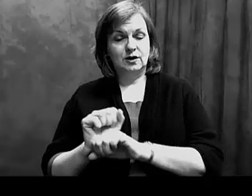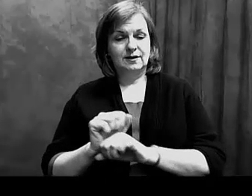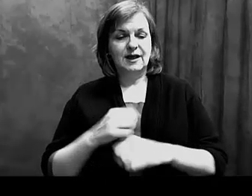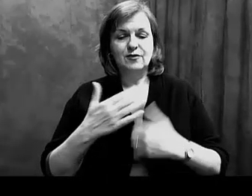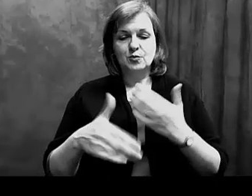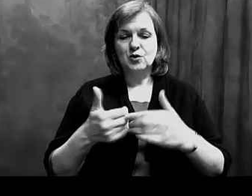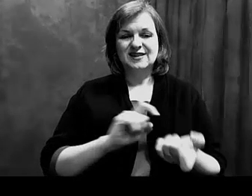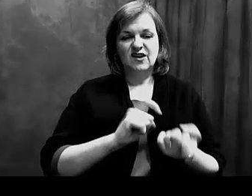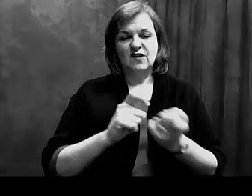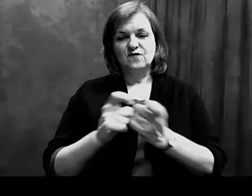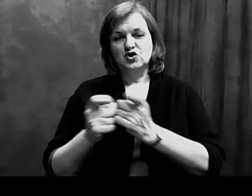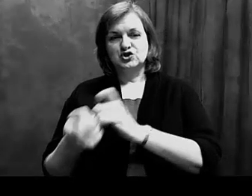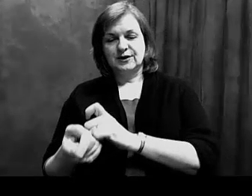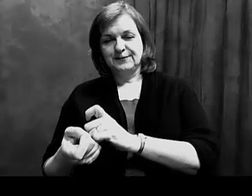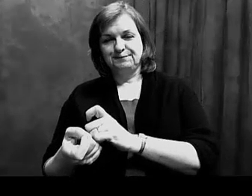this process is